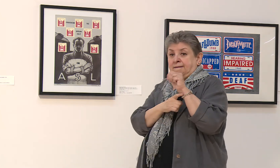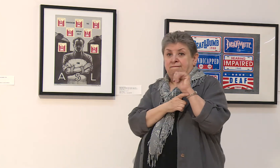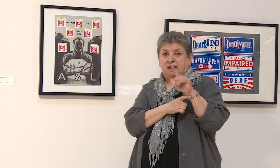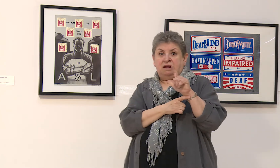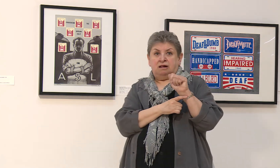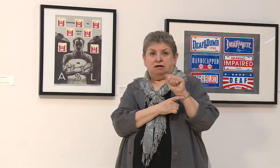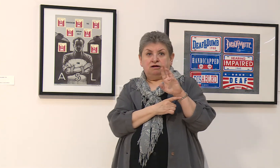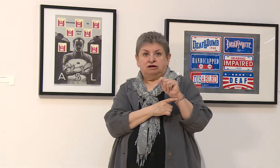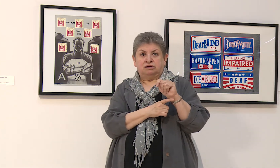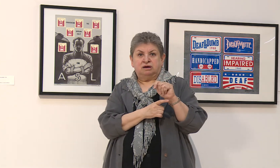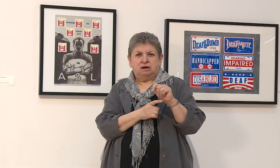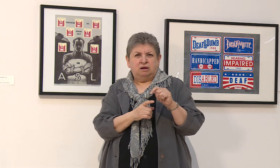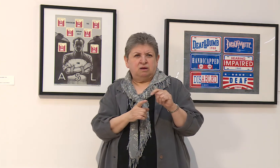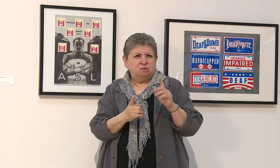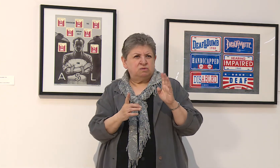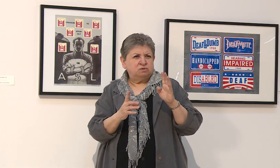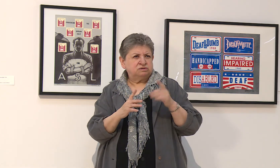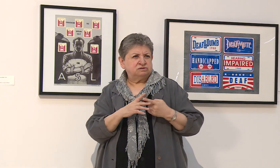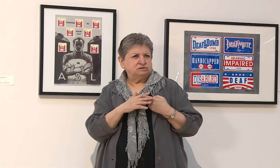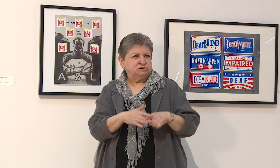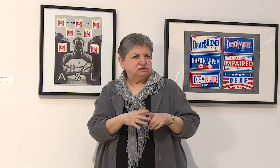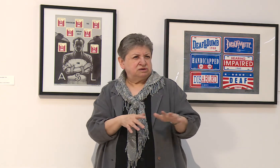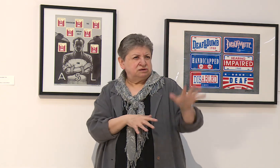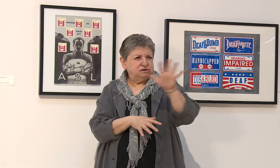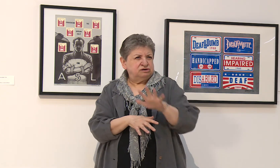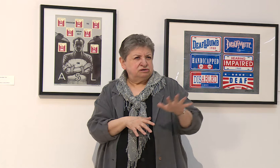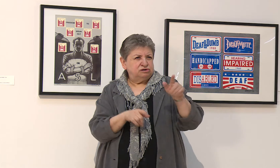Now, this was part of the "Mail Art" movement,